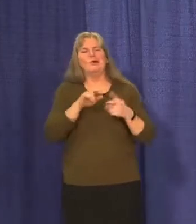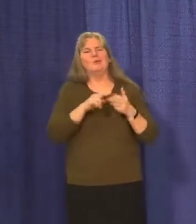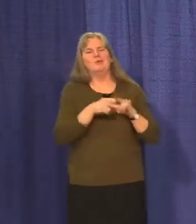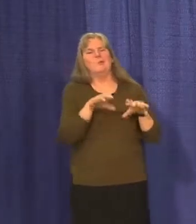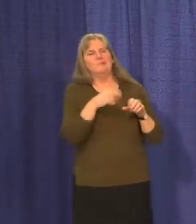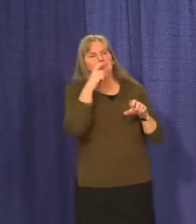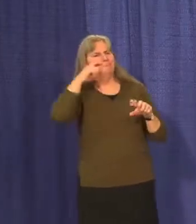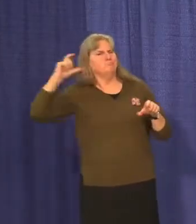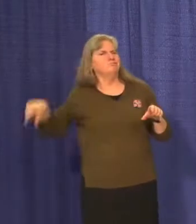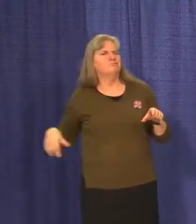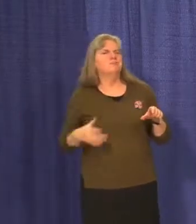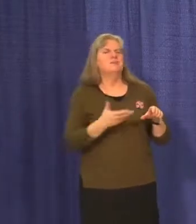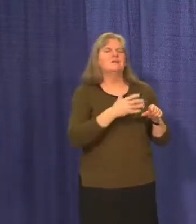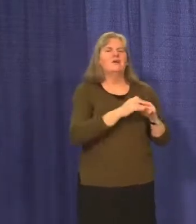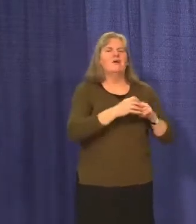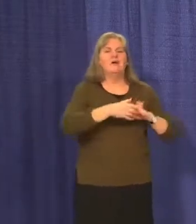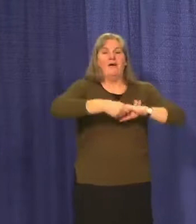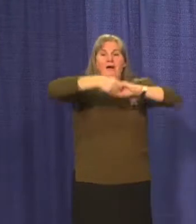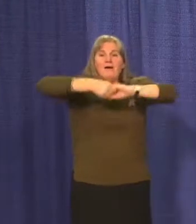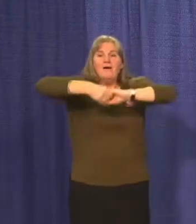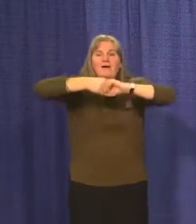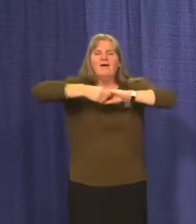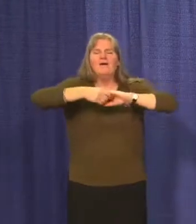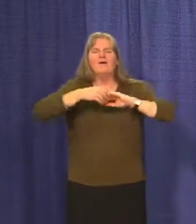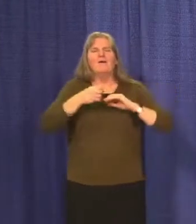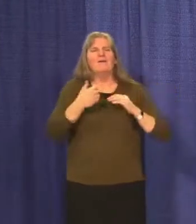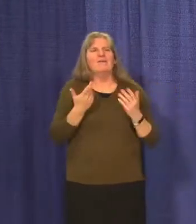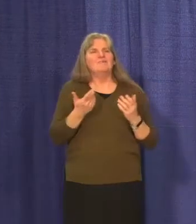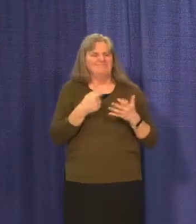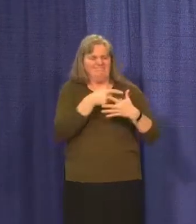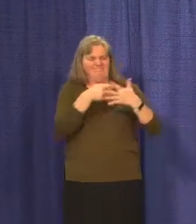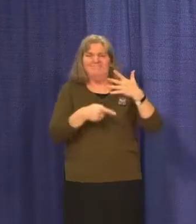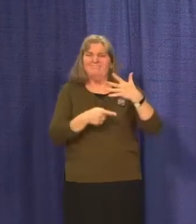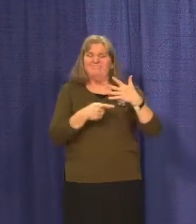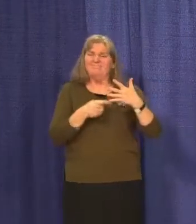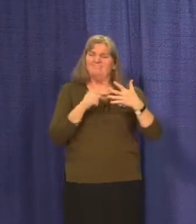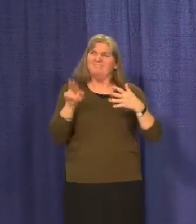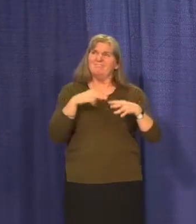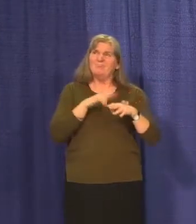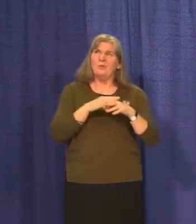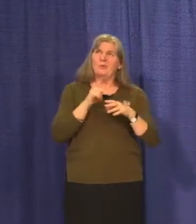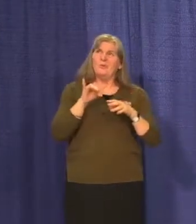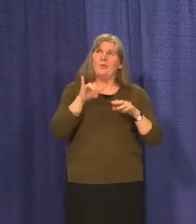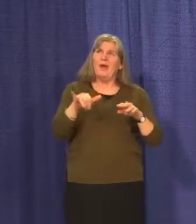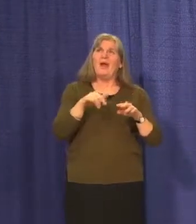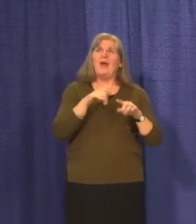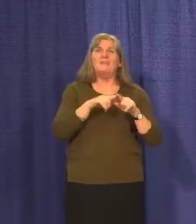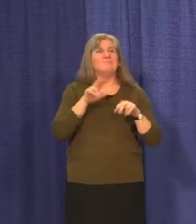mask when we talk to a neighbour, or even shaking someone's hand. All of those rituals that we